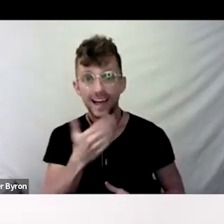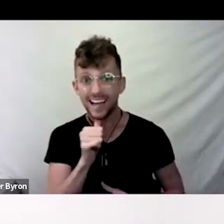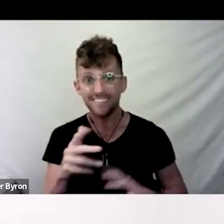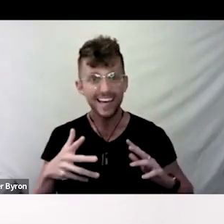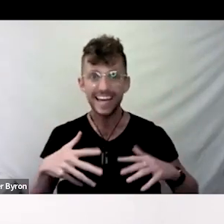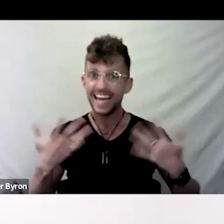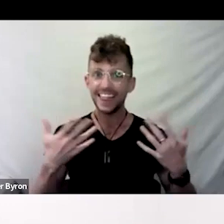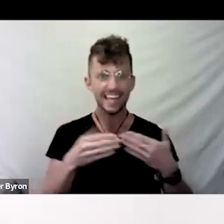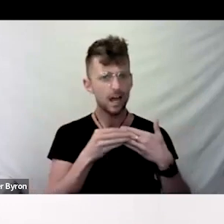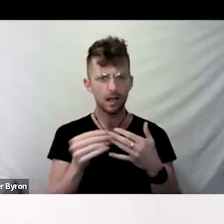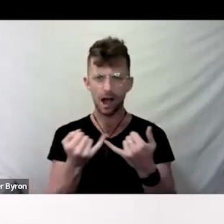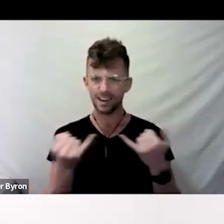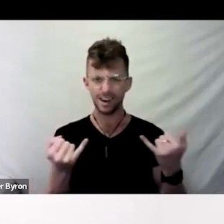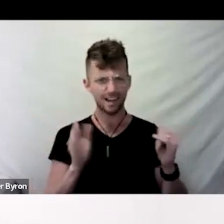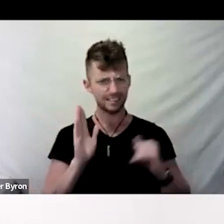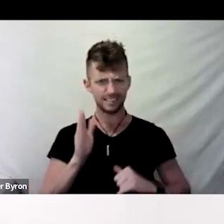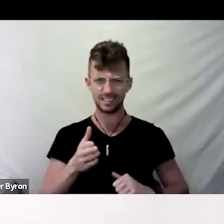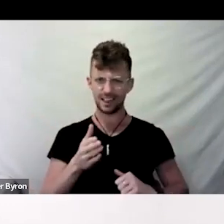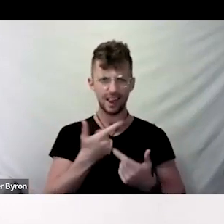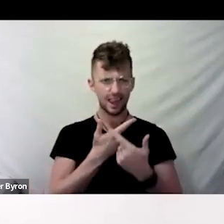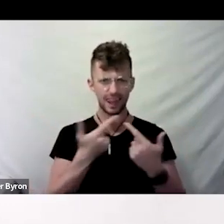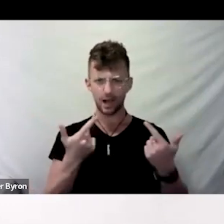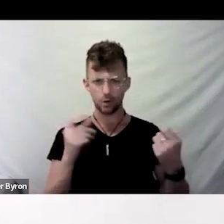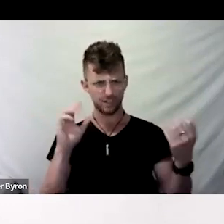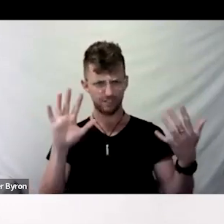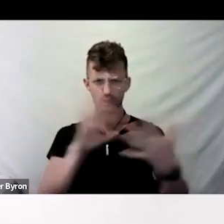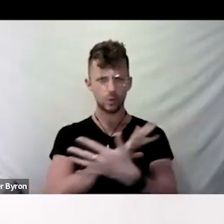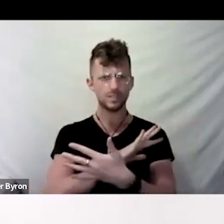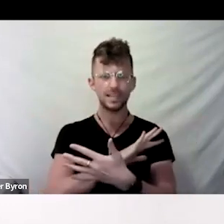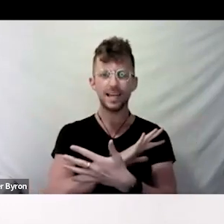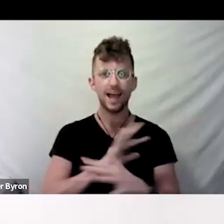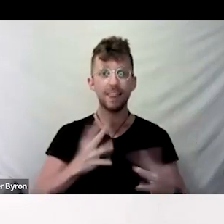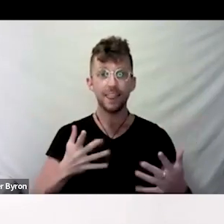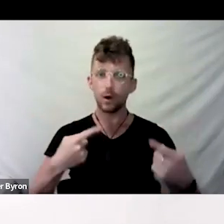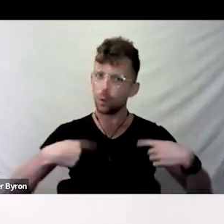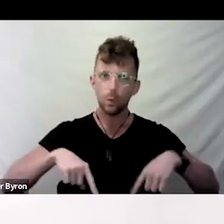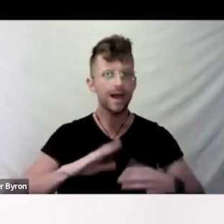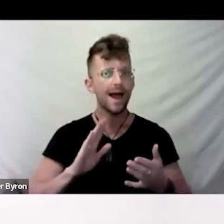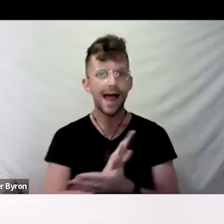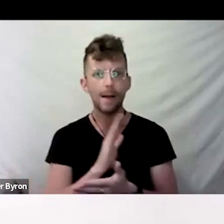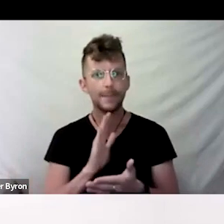that people are still finding the language too grey and confusing. We’re more than willing to sharpen up that language